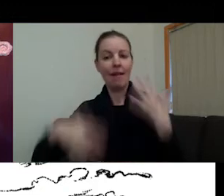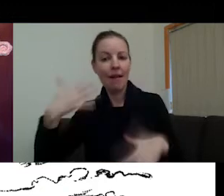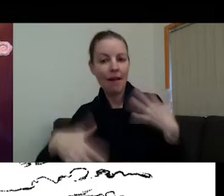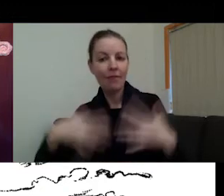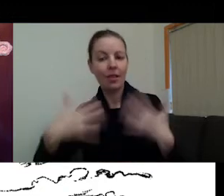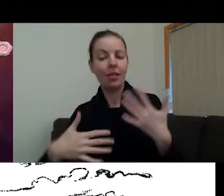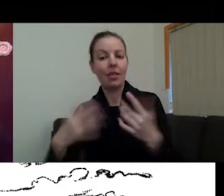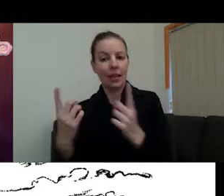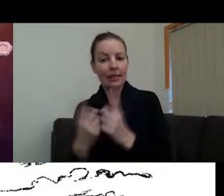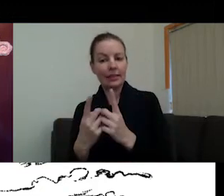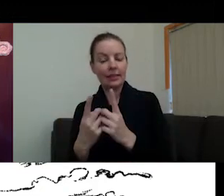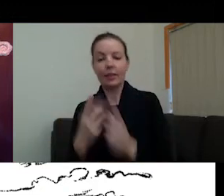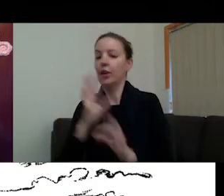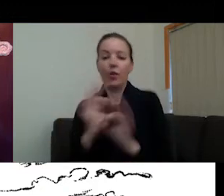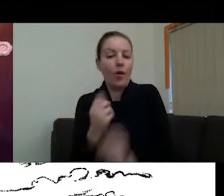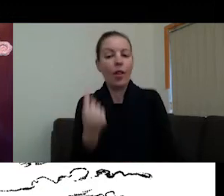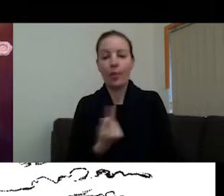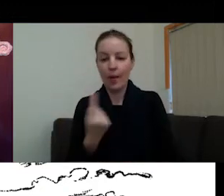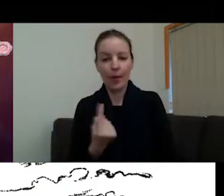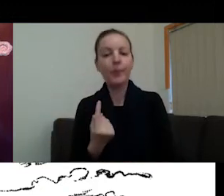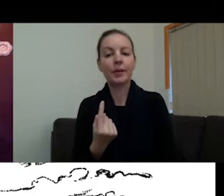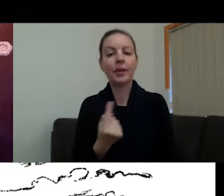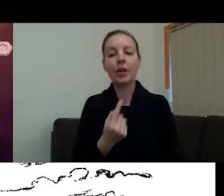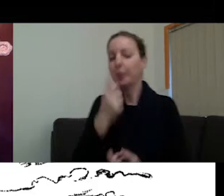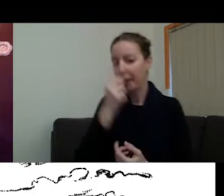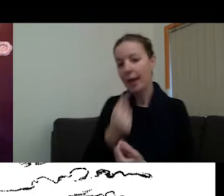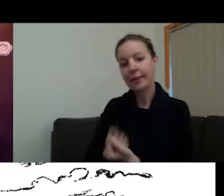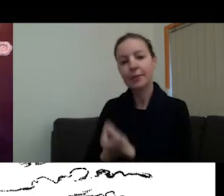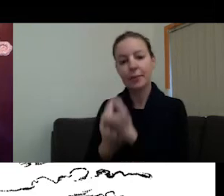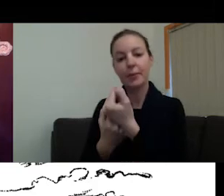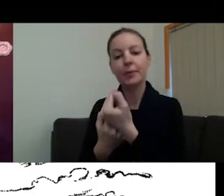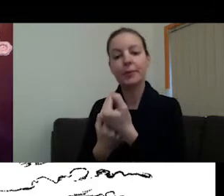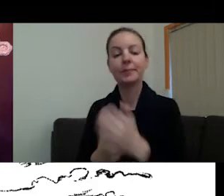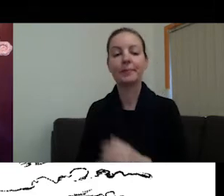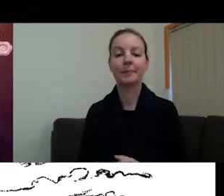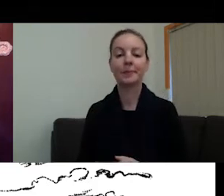I think that's something really important to mention. I guess when...